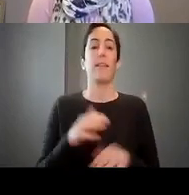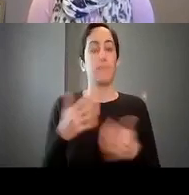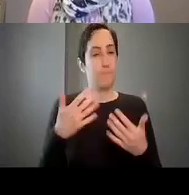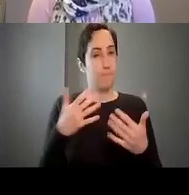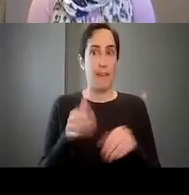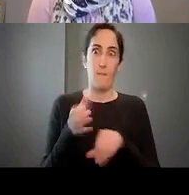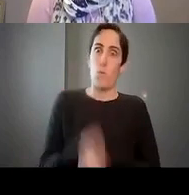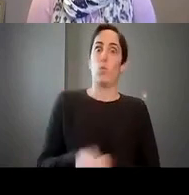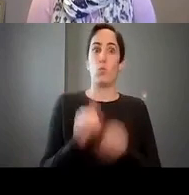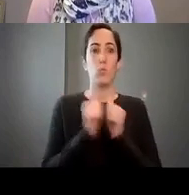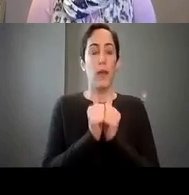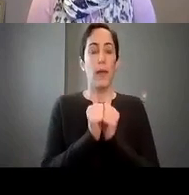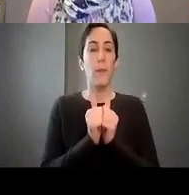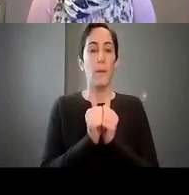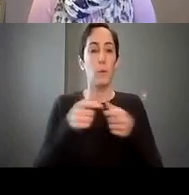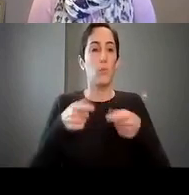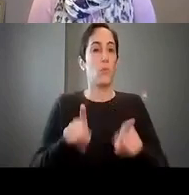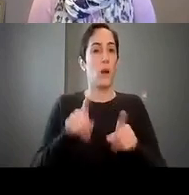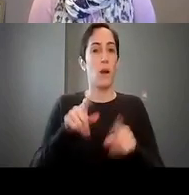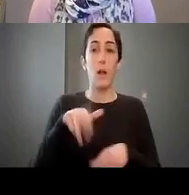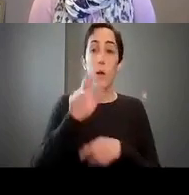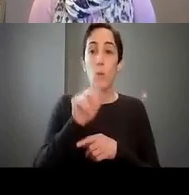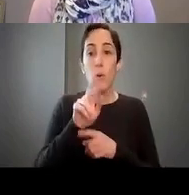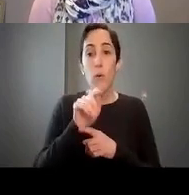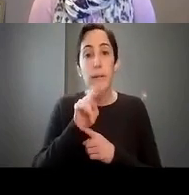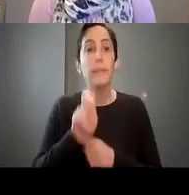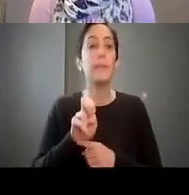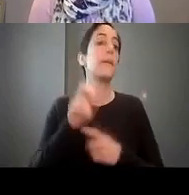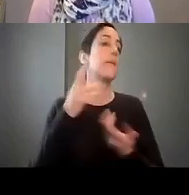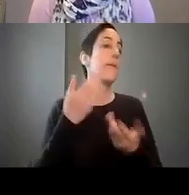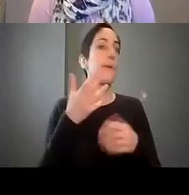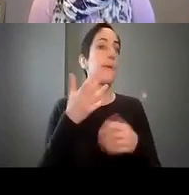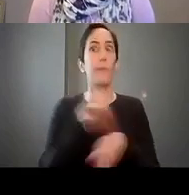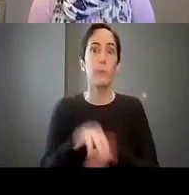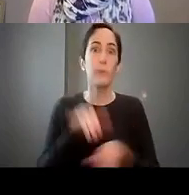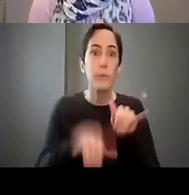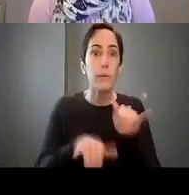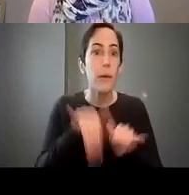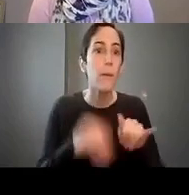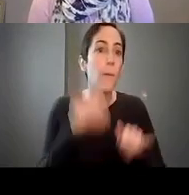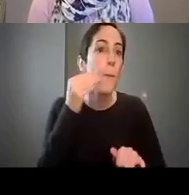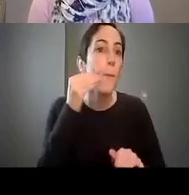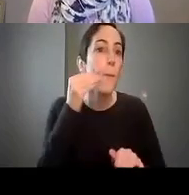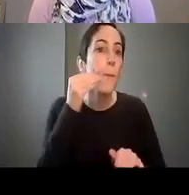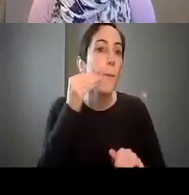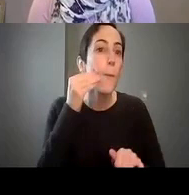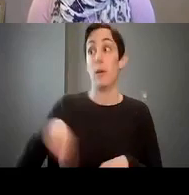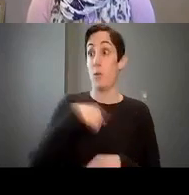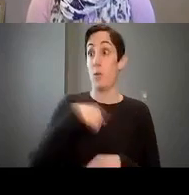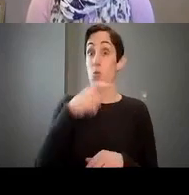challenges to those of us who really are home order or quarantine really creates needing that sort of balance of challenges to those of us who really are separateness and togetherness. I read an needing that sort of balance of